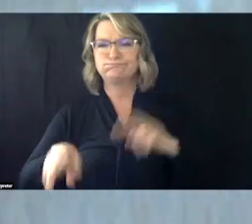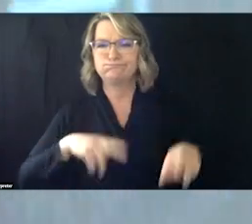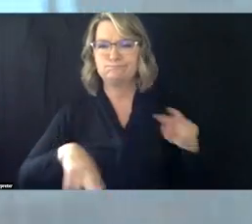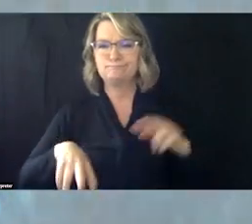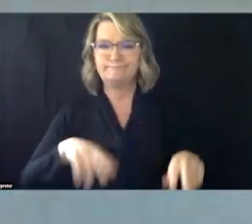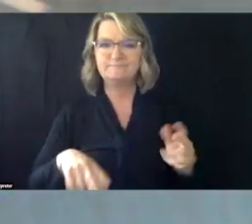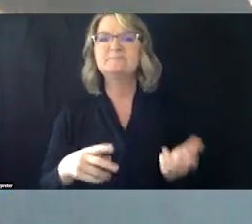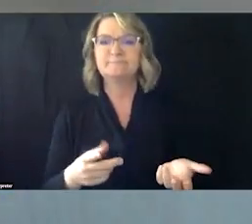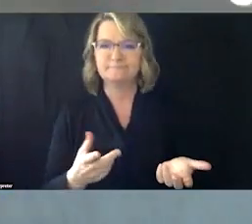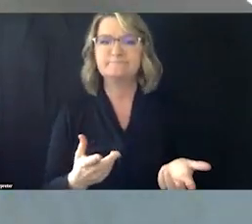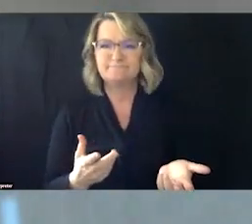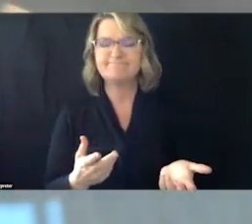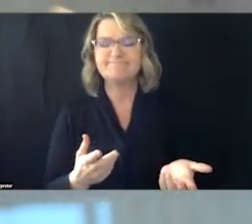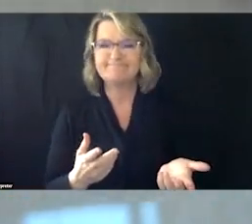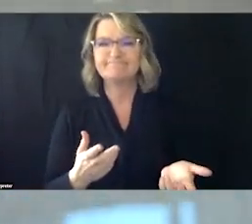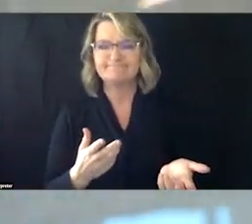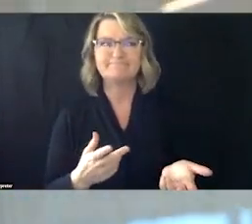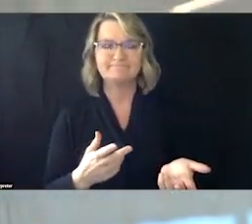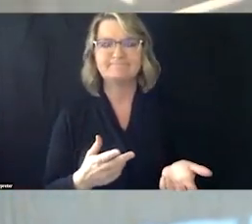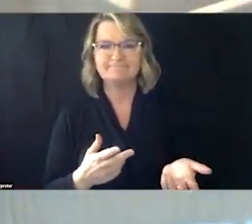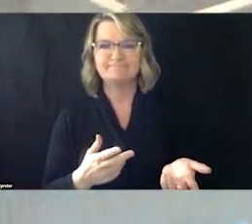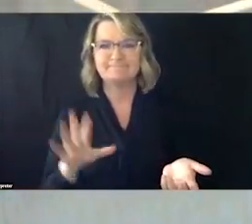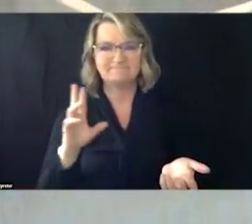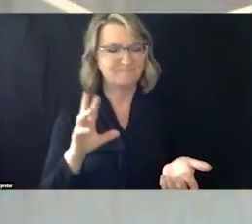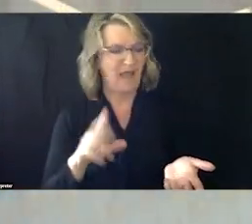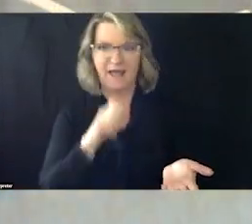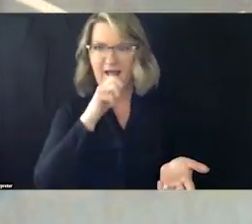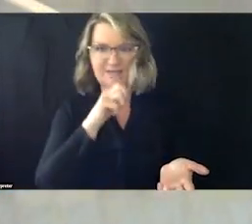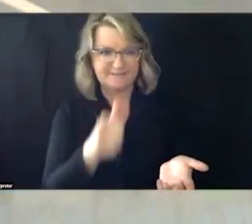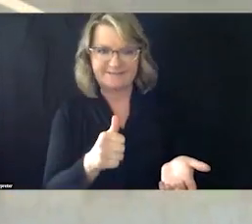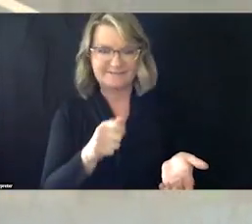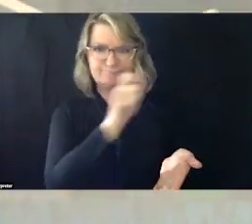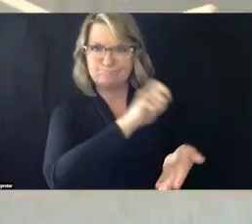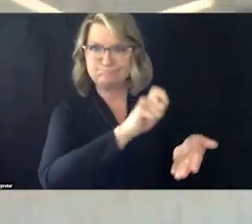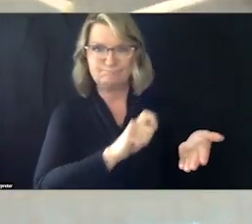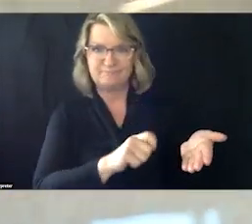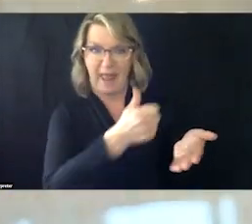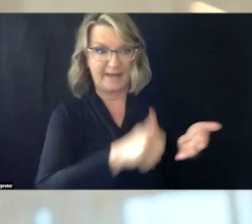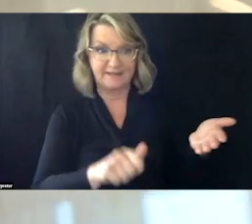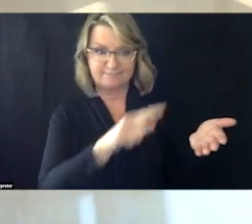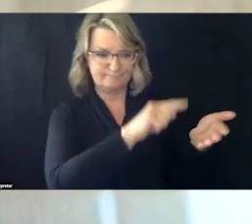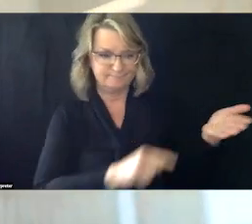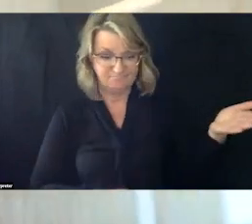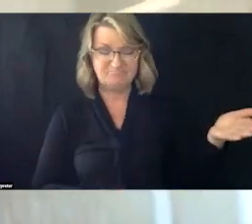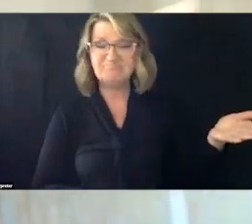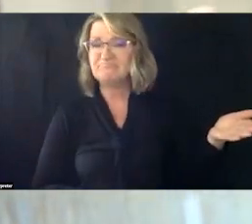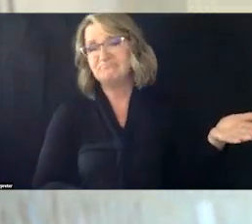they can look and review the ballot and say yep I did not vote for anyone and